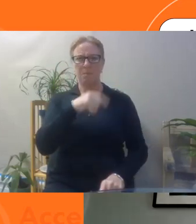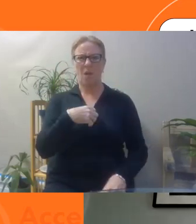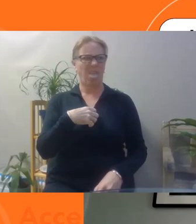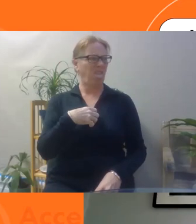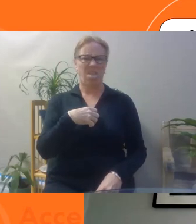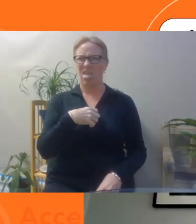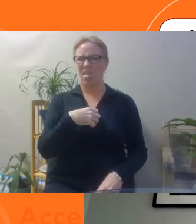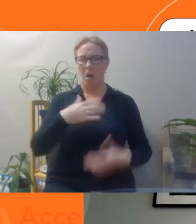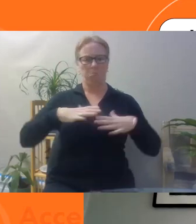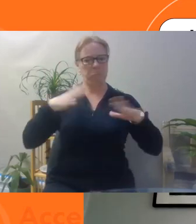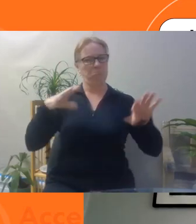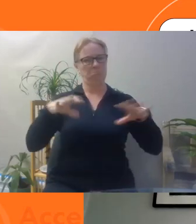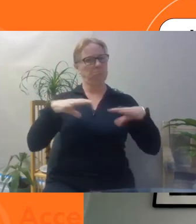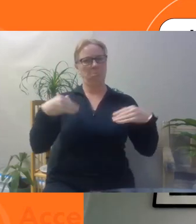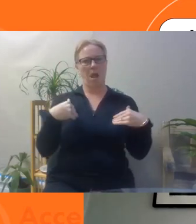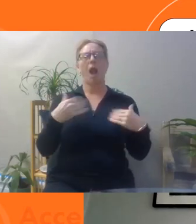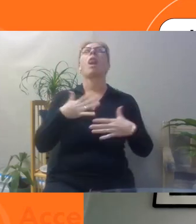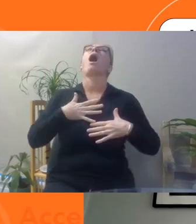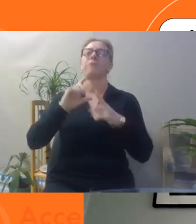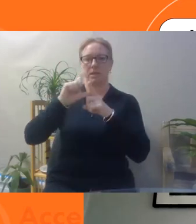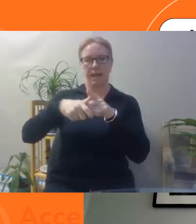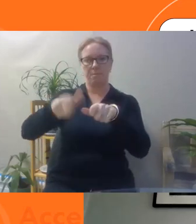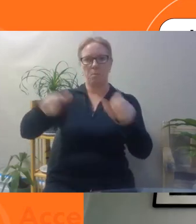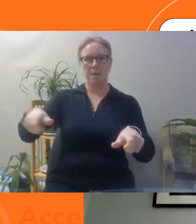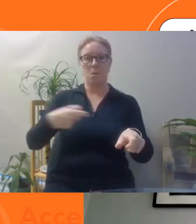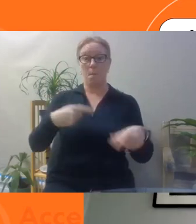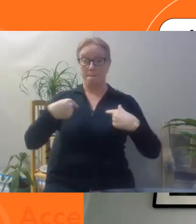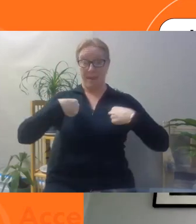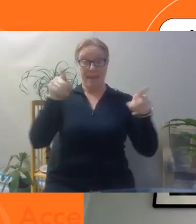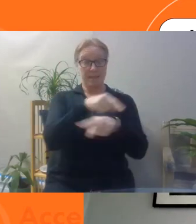not me, I love disabled people, I don't discriminate against disabled